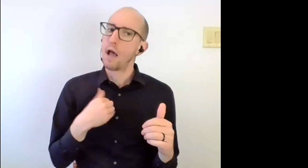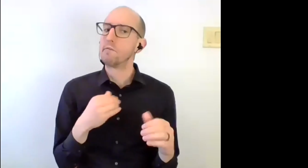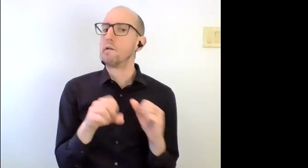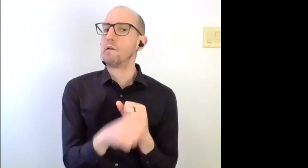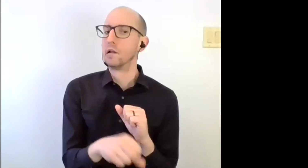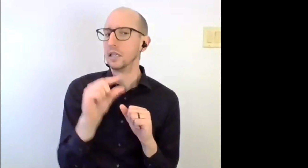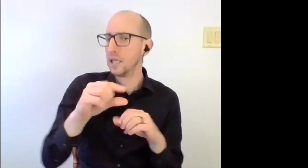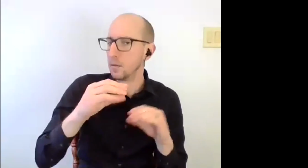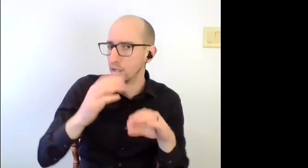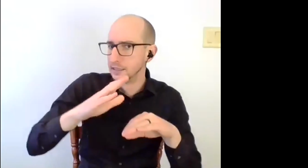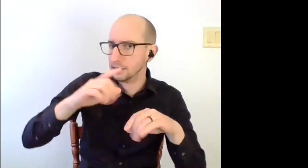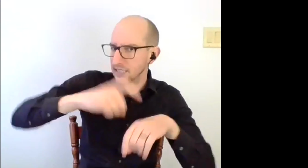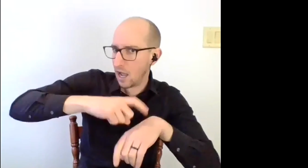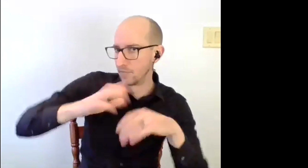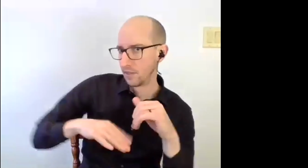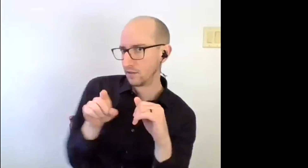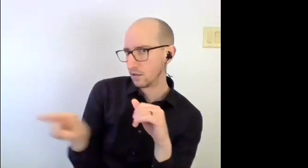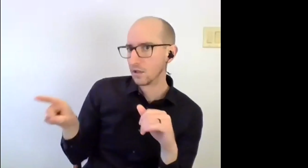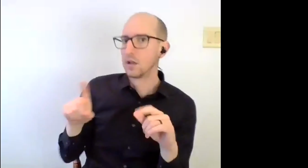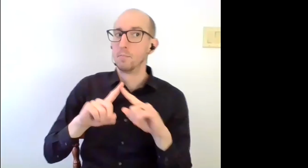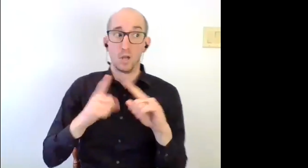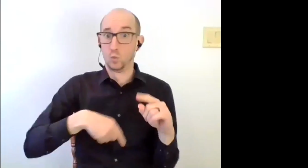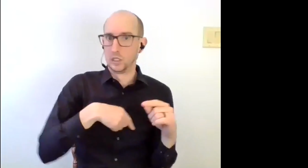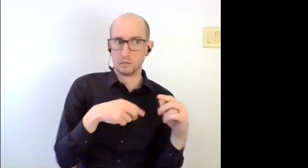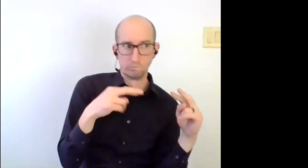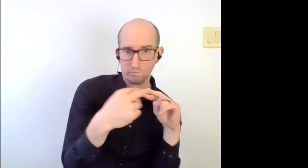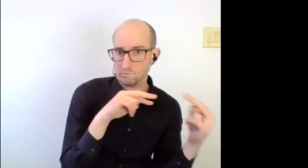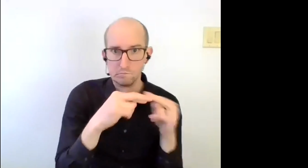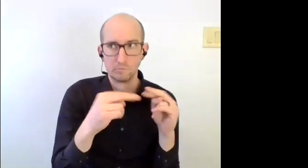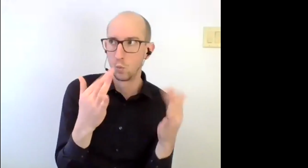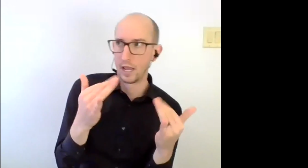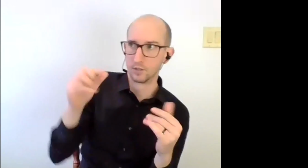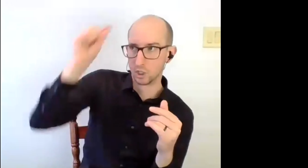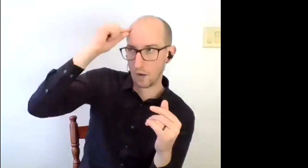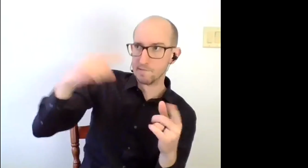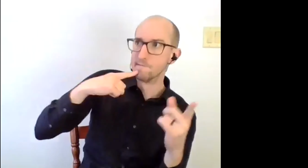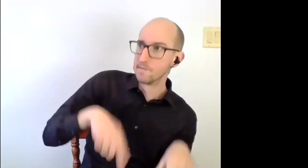commencement isn't until late June. We have a little time, but not much. As a